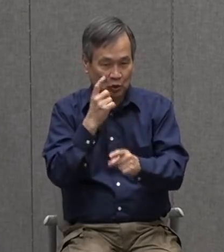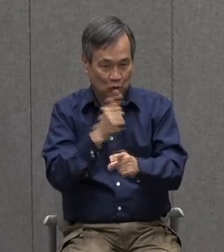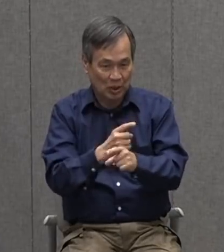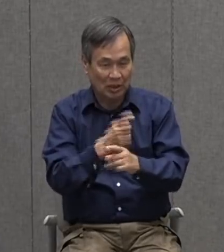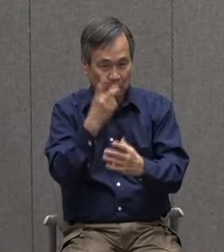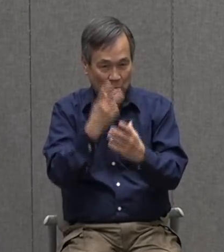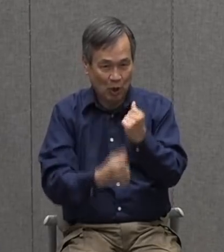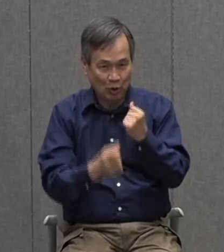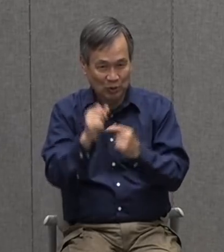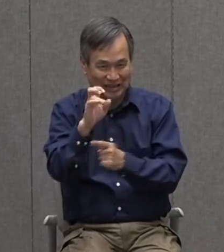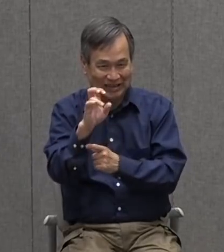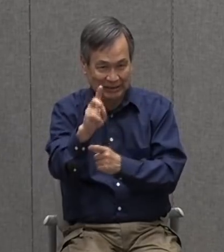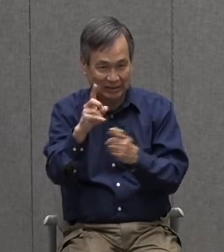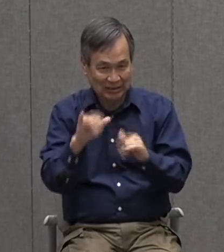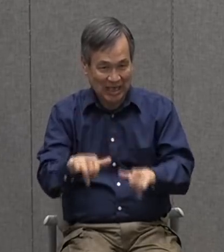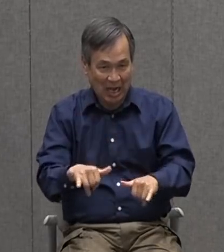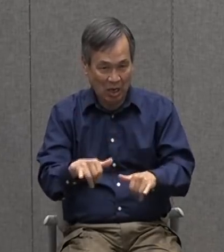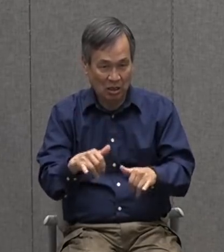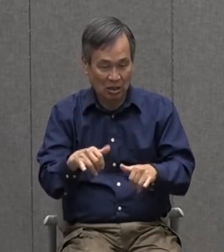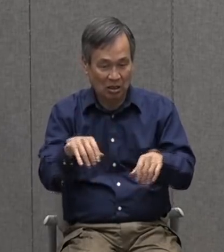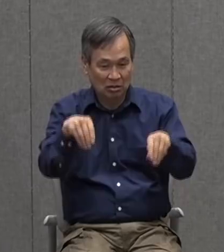both seeds, what do you think happened?